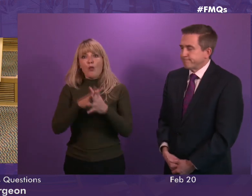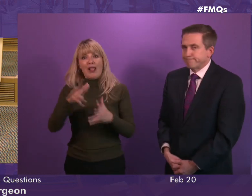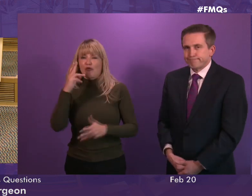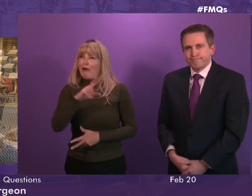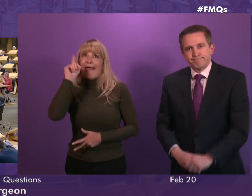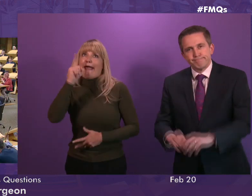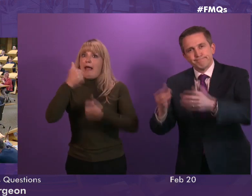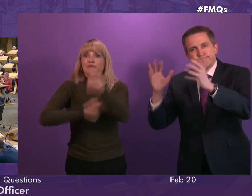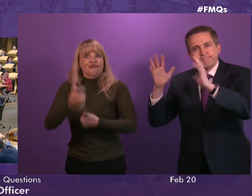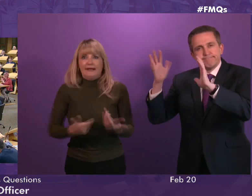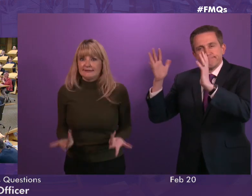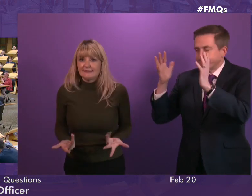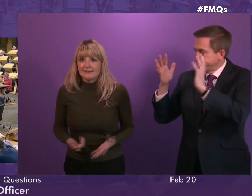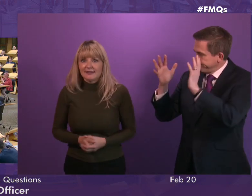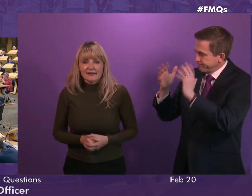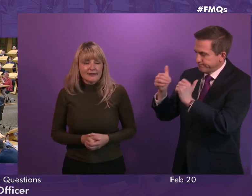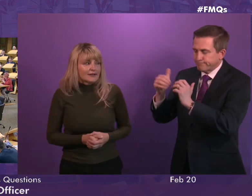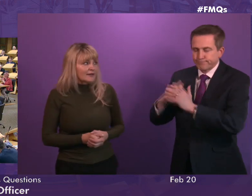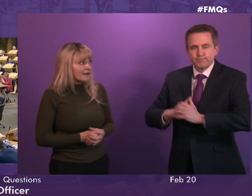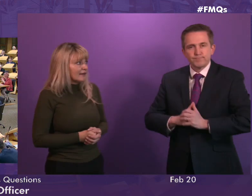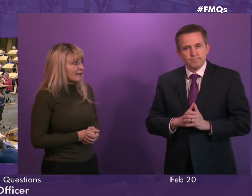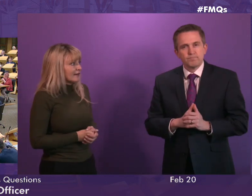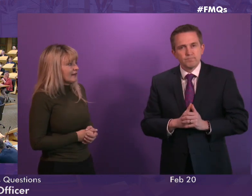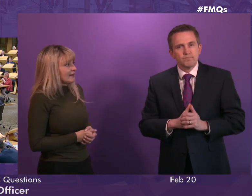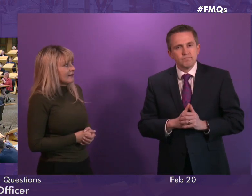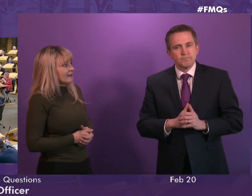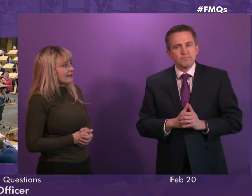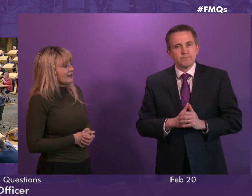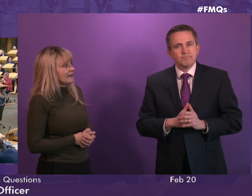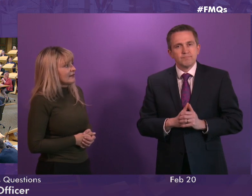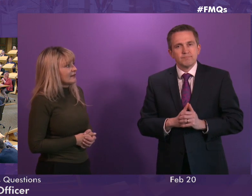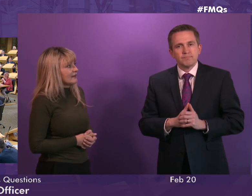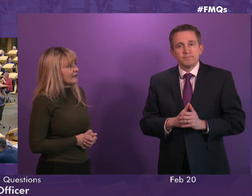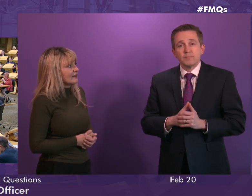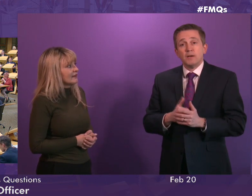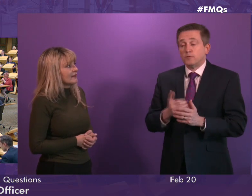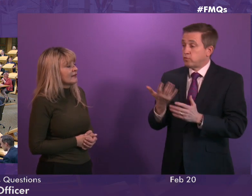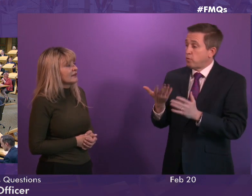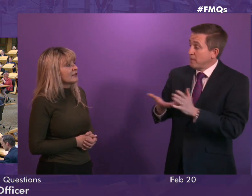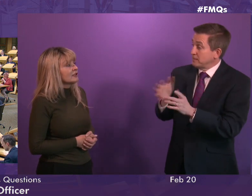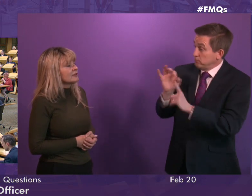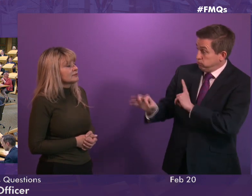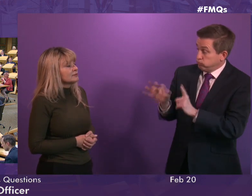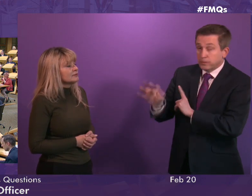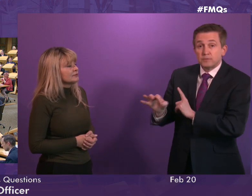it.